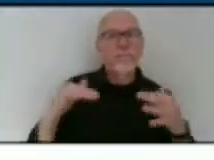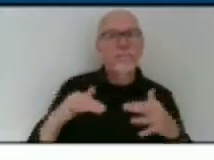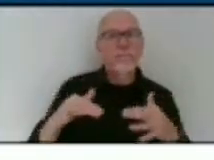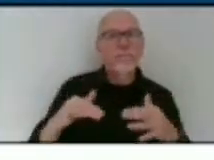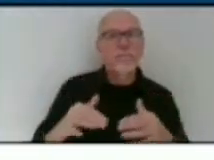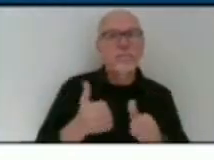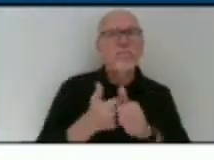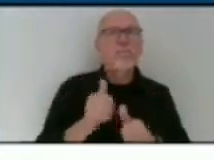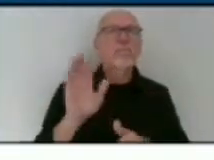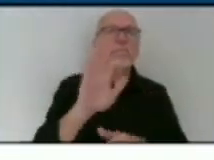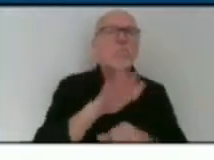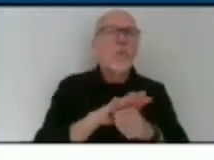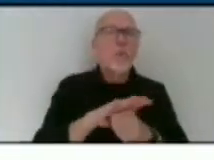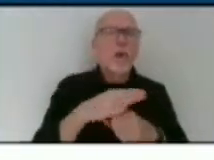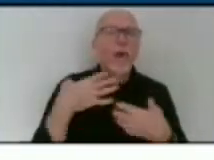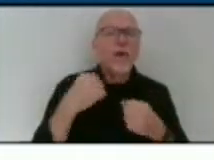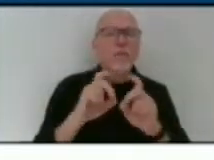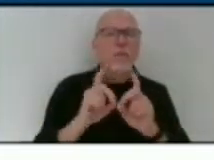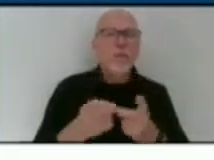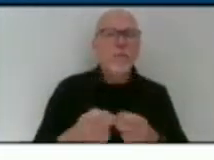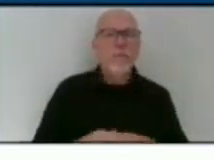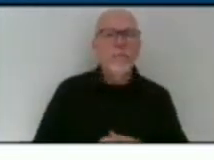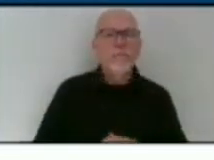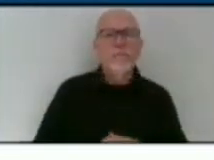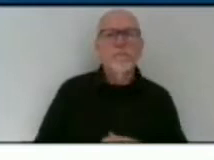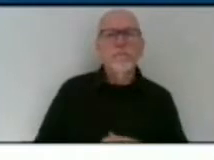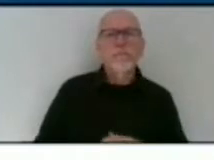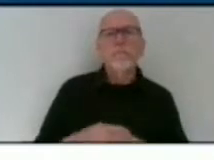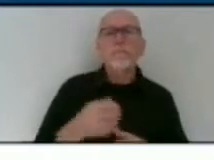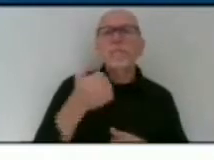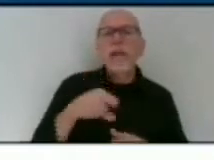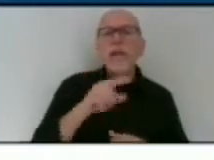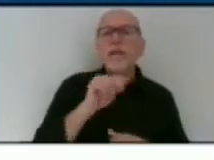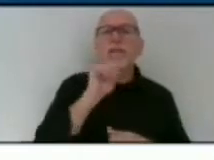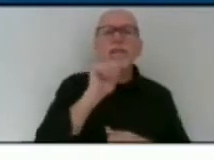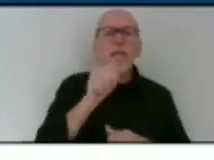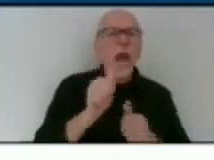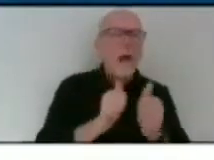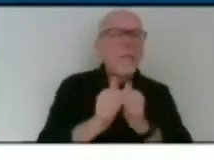departments. All non competing and non performing participants, support